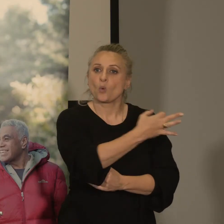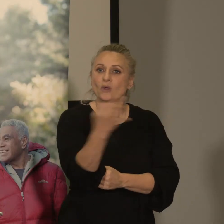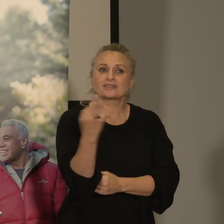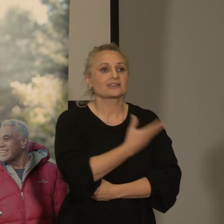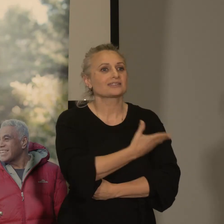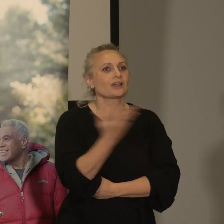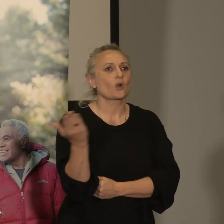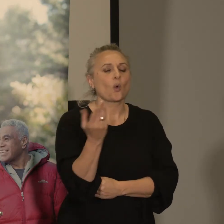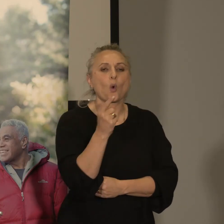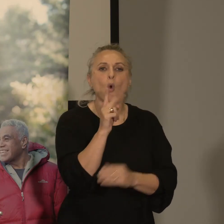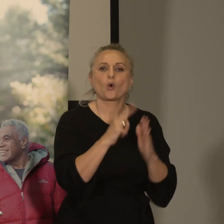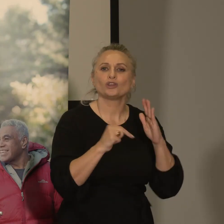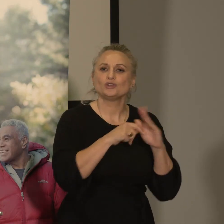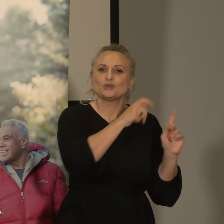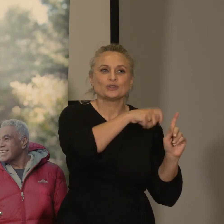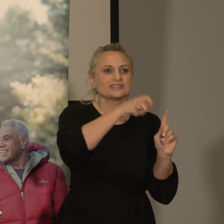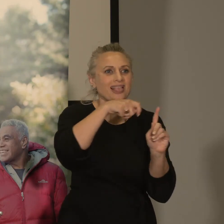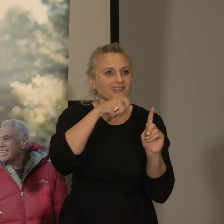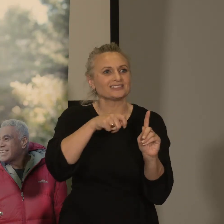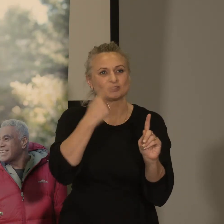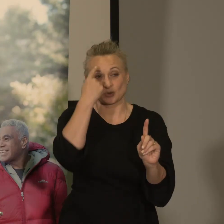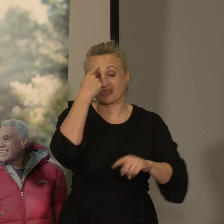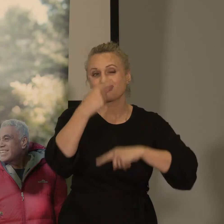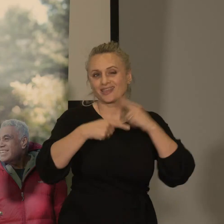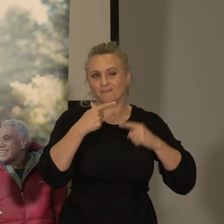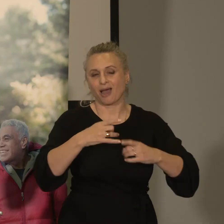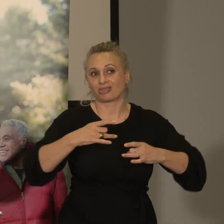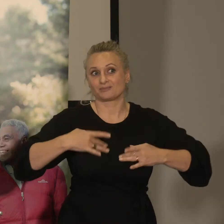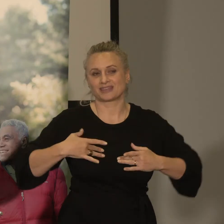Back to easing pressure on the health system, spring and summer here are on its way, and we are asking New